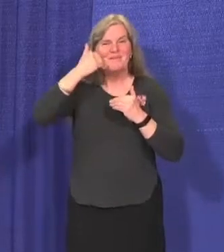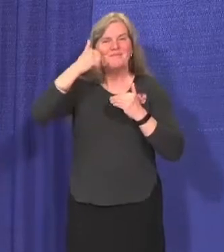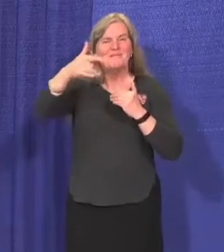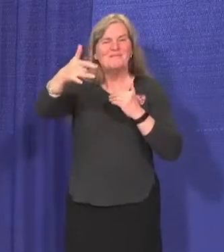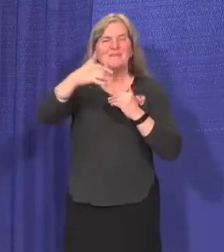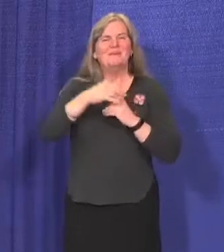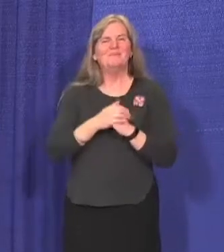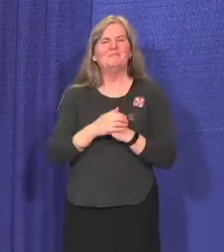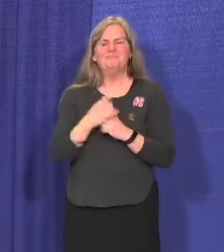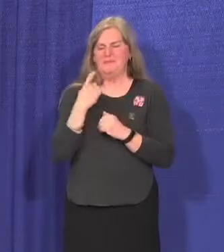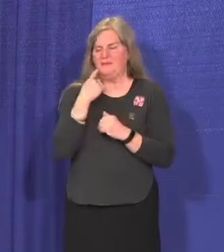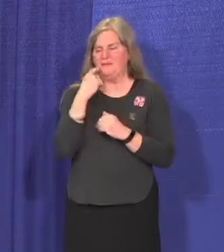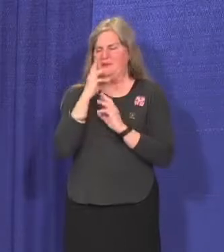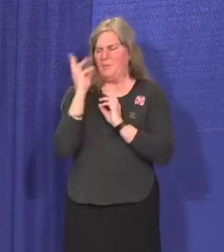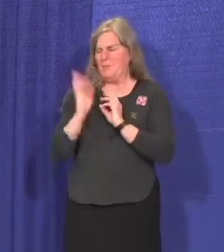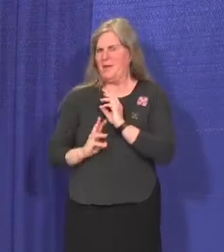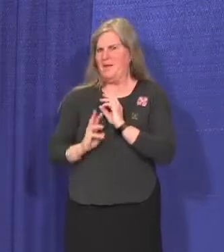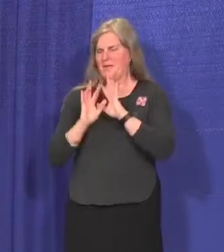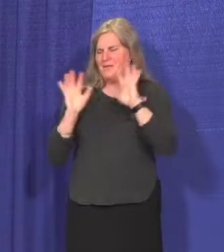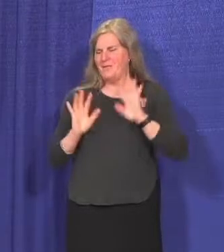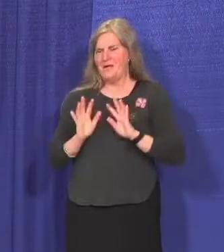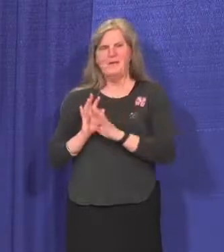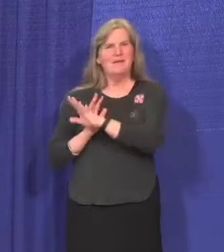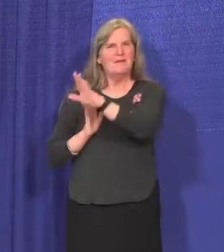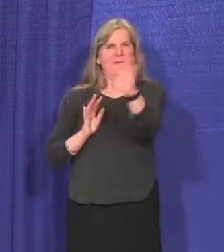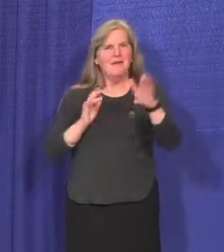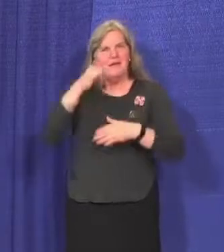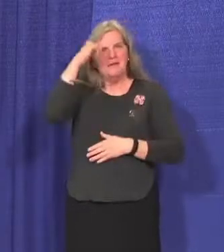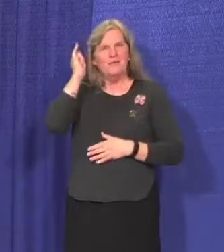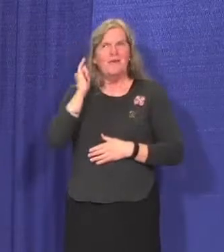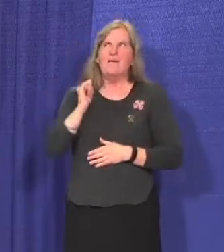those who are self-employed. You can find information at